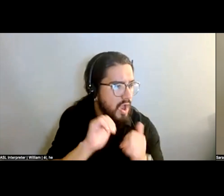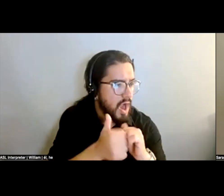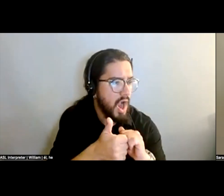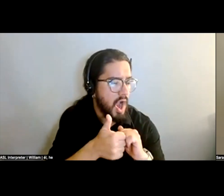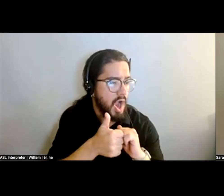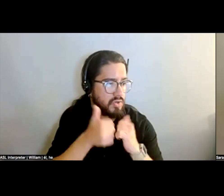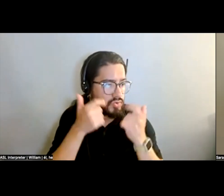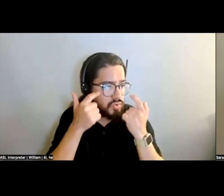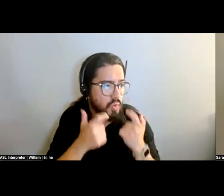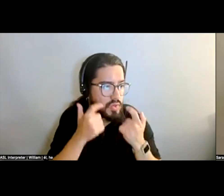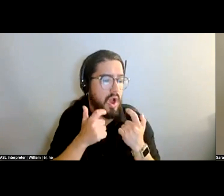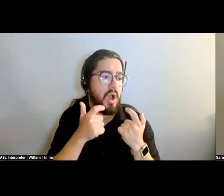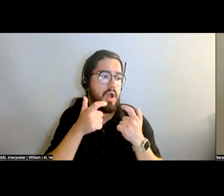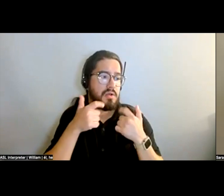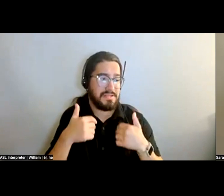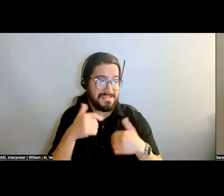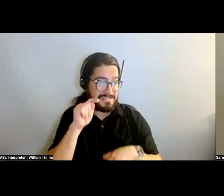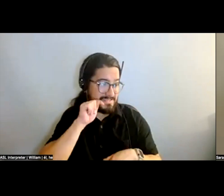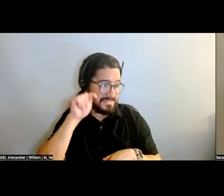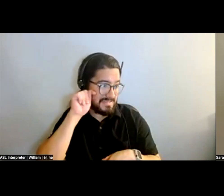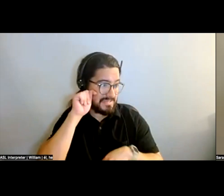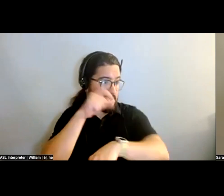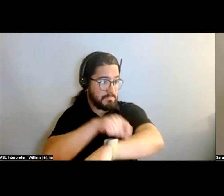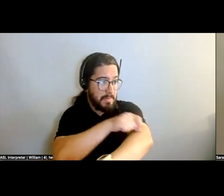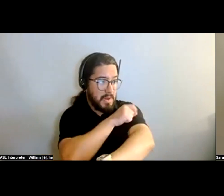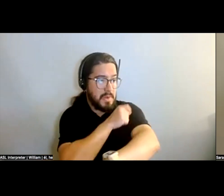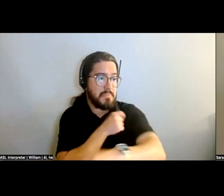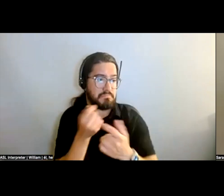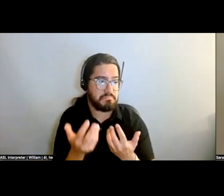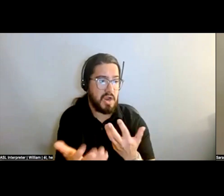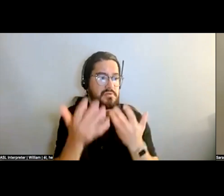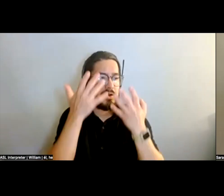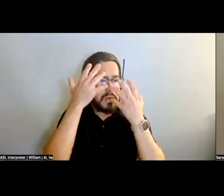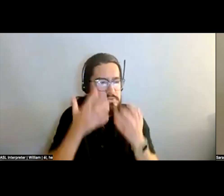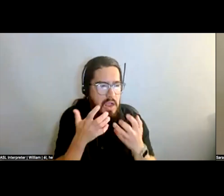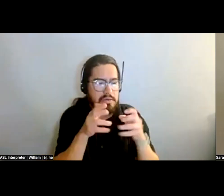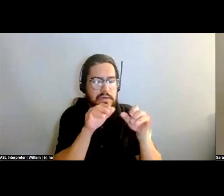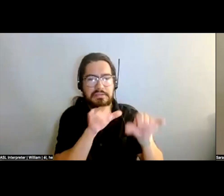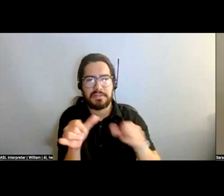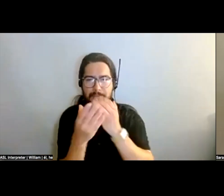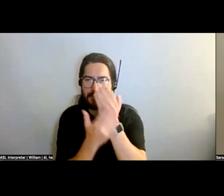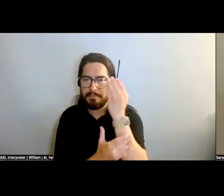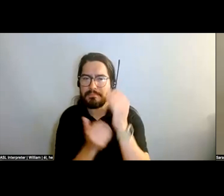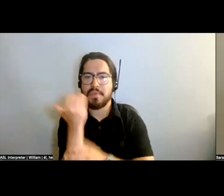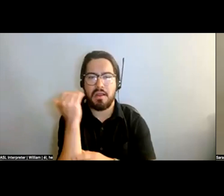Thank you. Thank you for reading these, Sara.